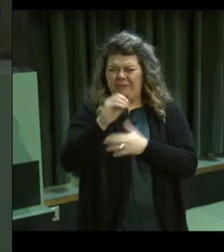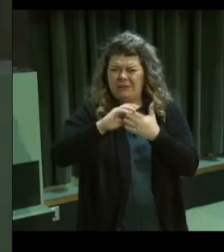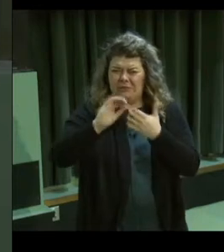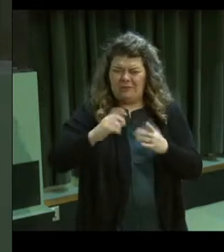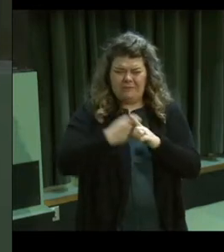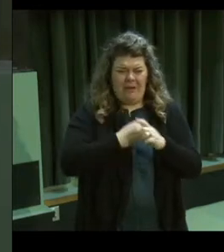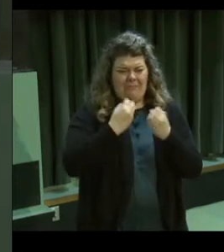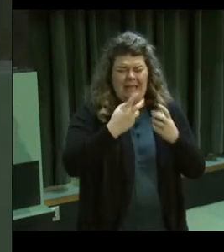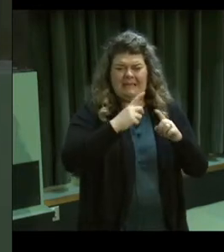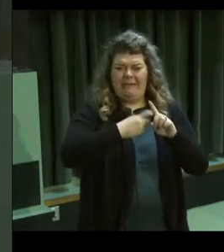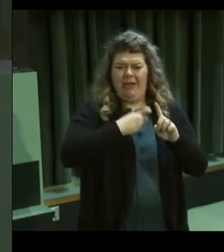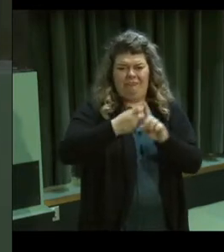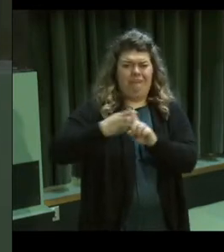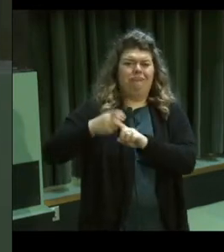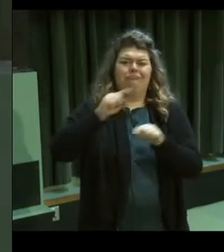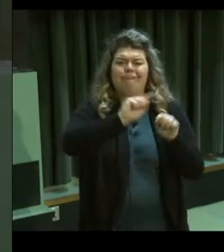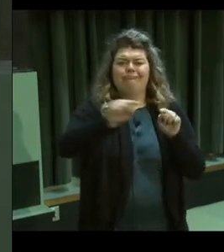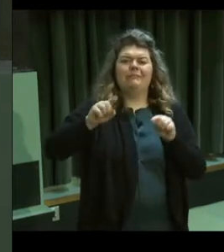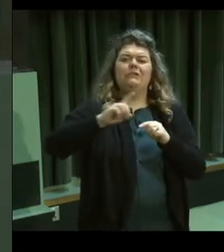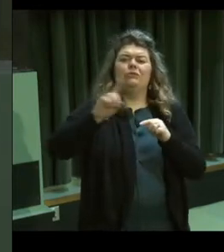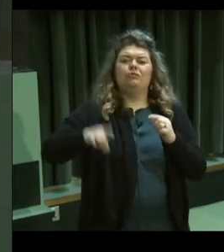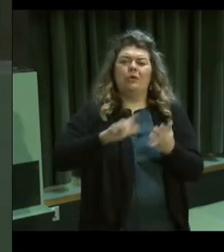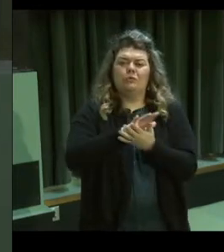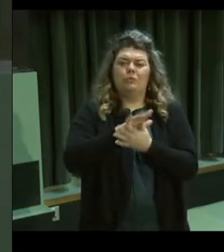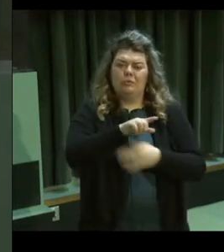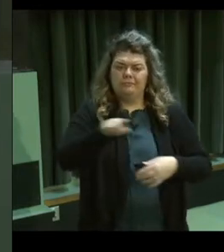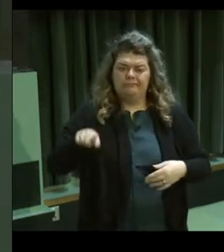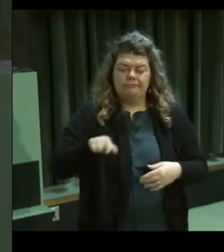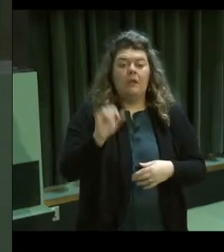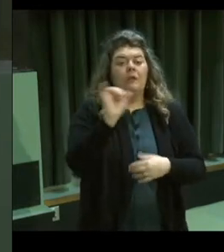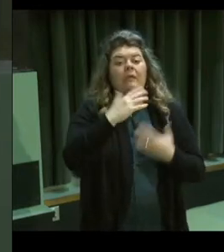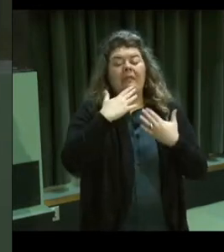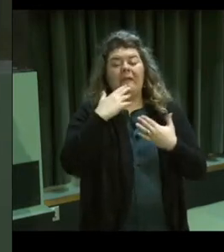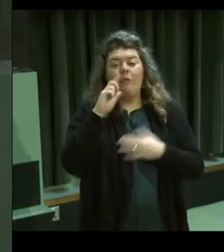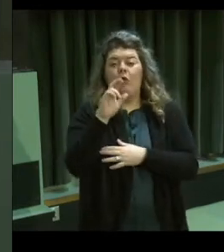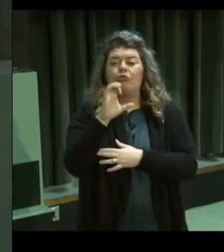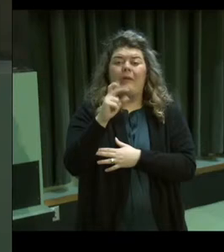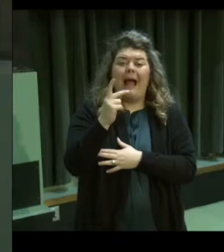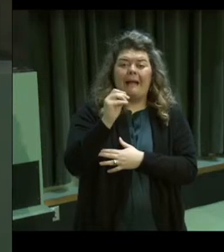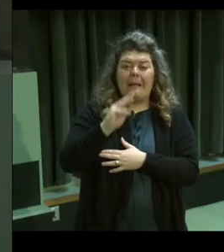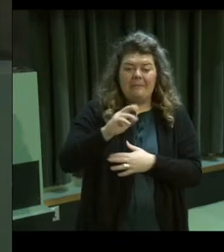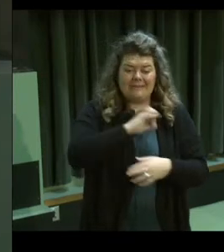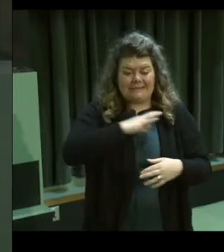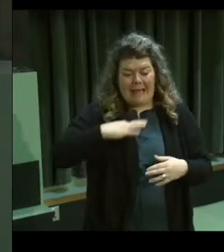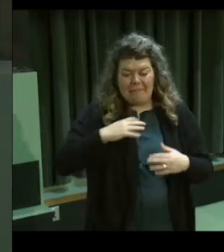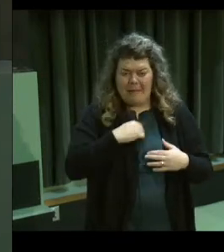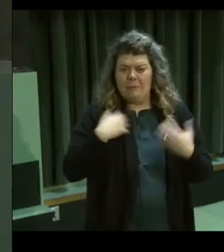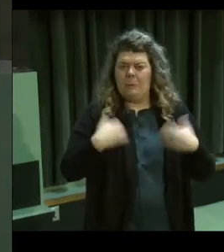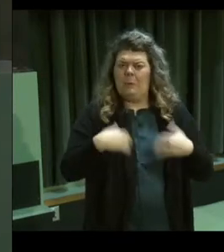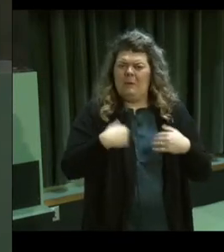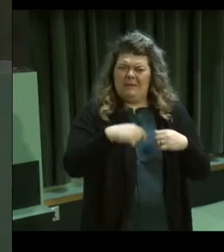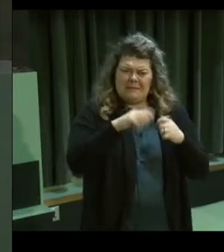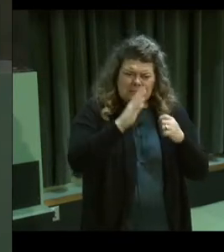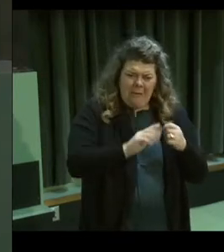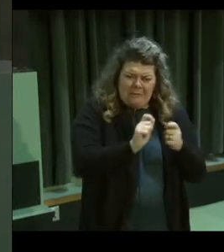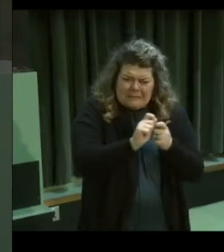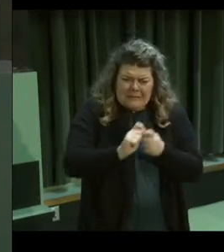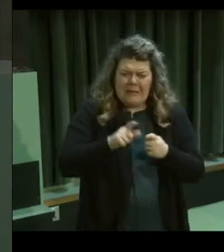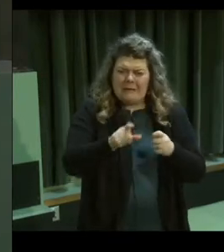variety of Detroit schools. And thank you to the Rackham staff